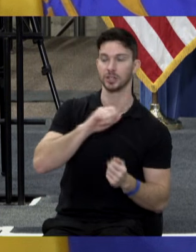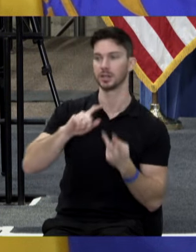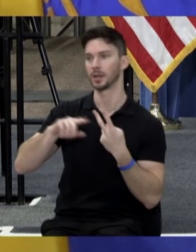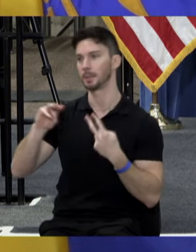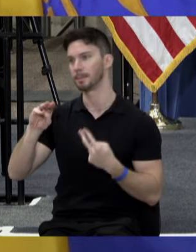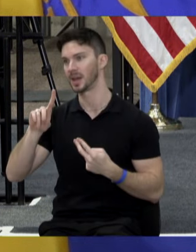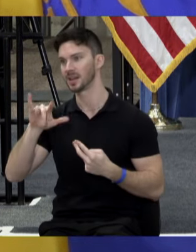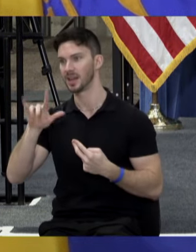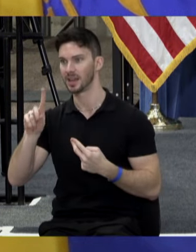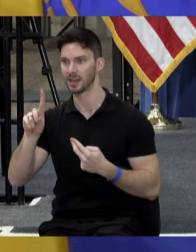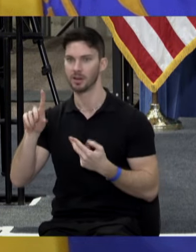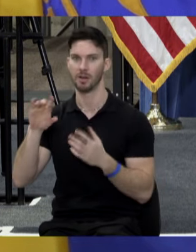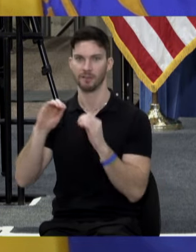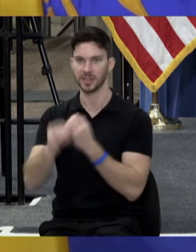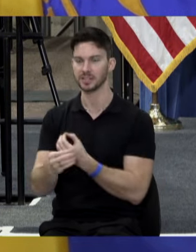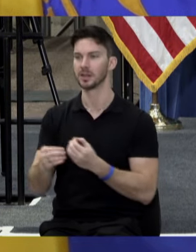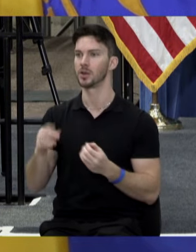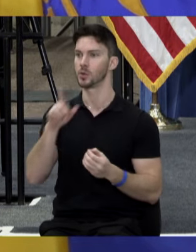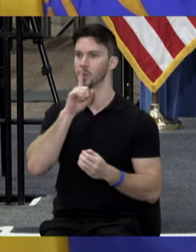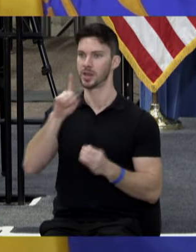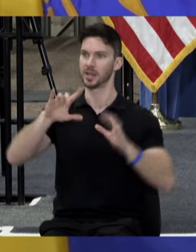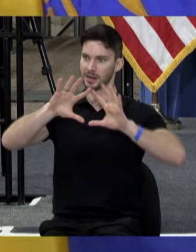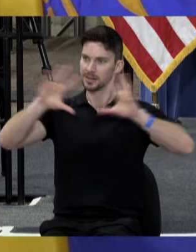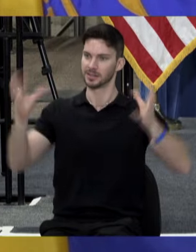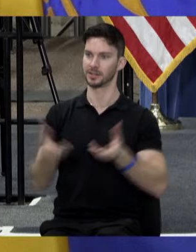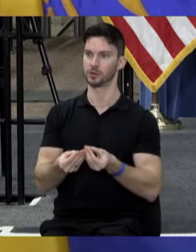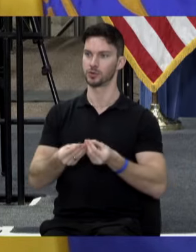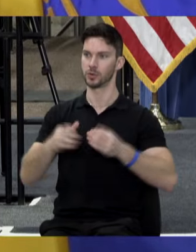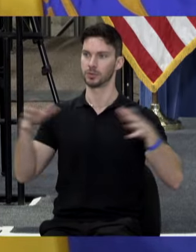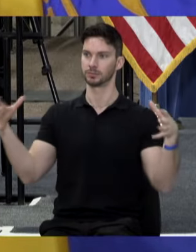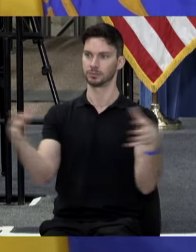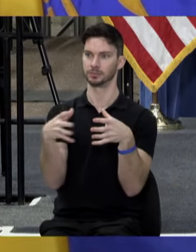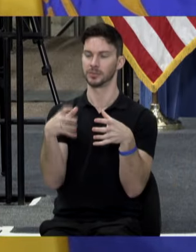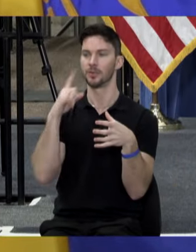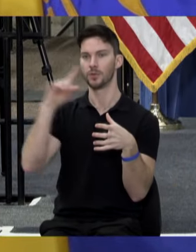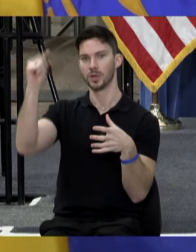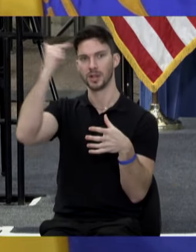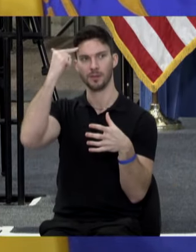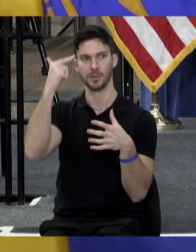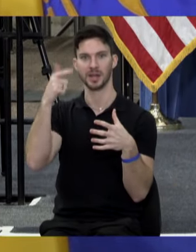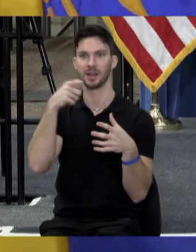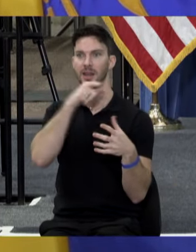Essential whole of government approaches that they are taking at the state level.